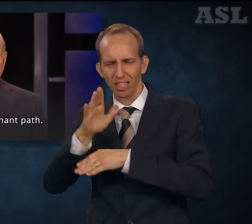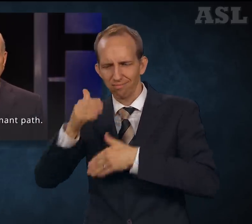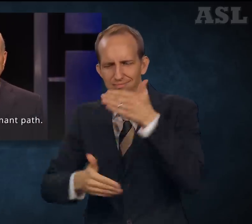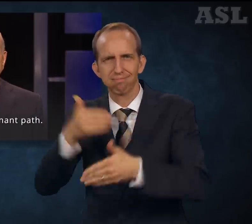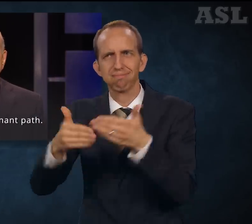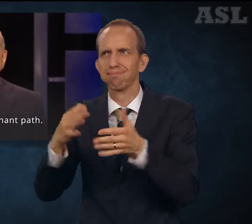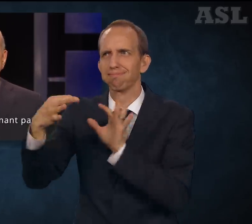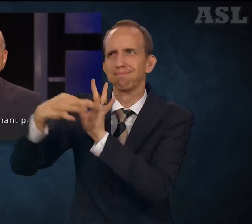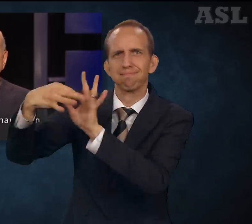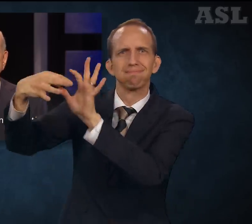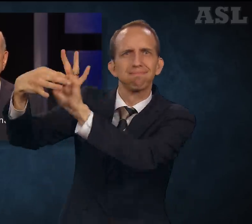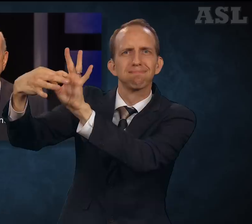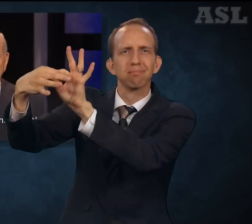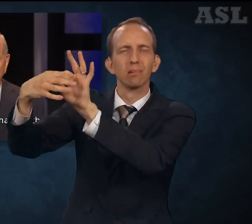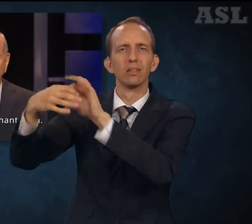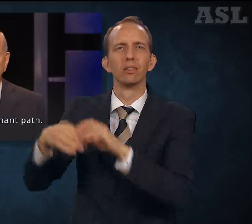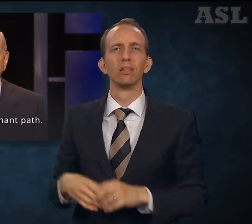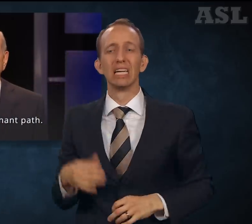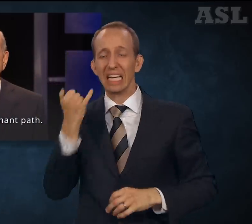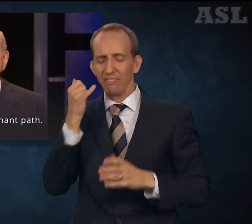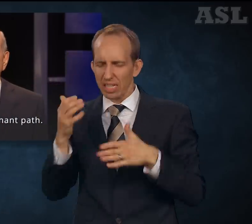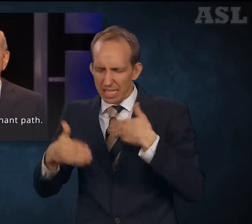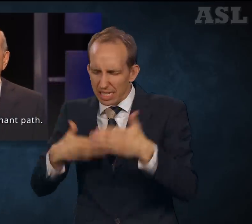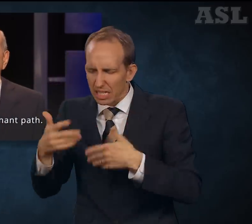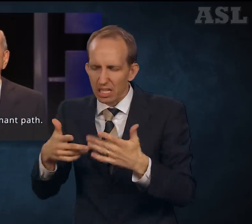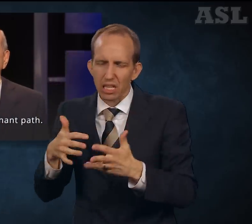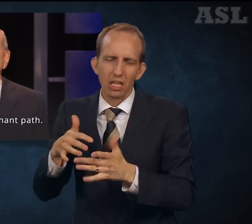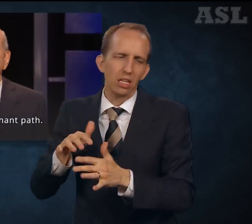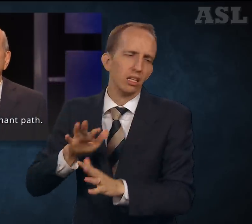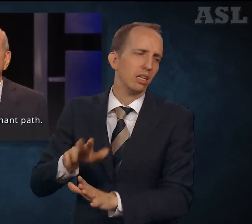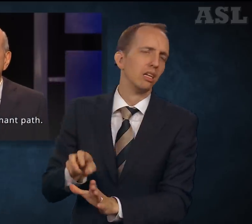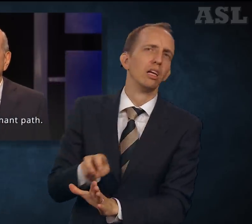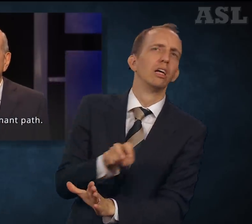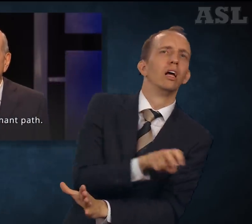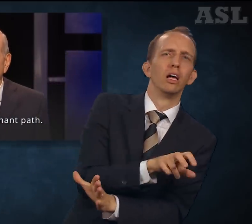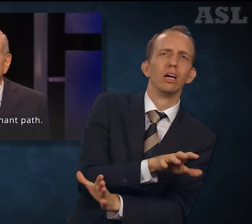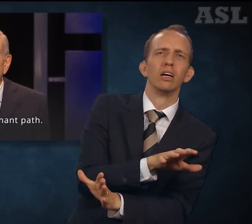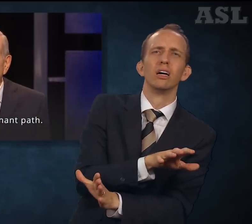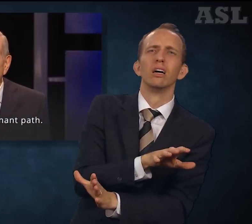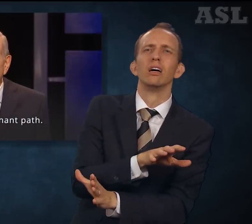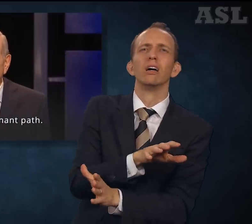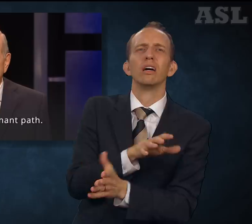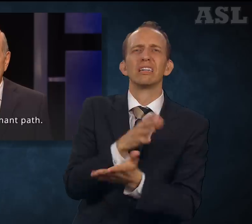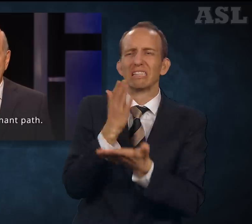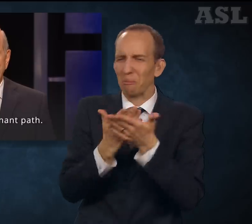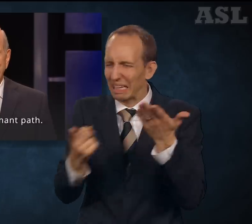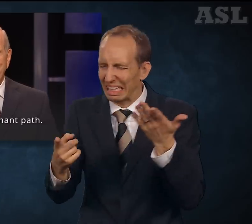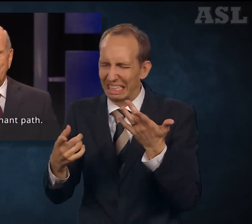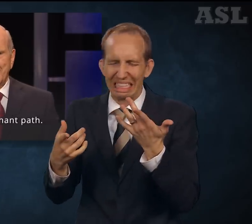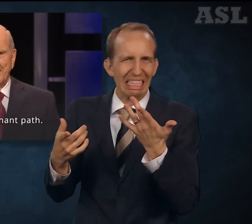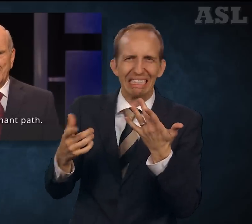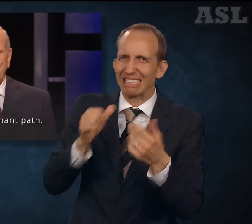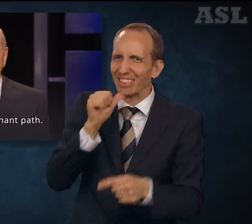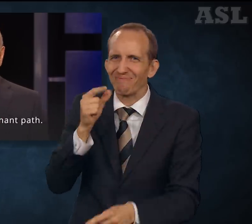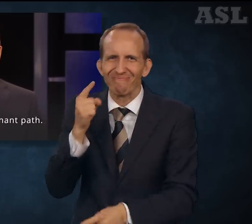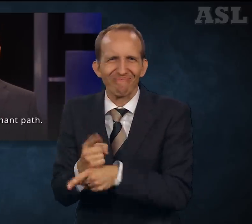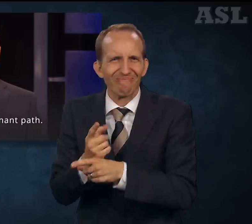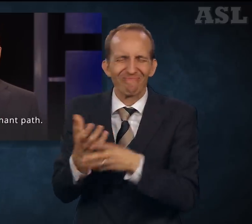IF YOU HAVE WANDERED OFF, OR IF THERE ARE SOME THINGS YOU